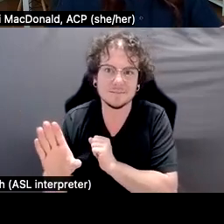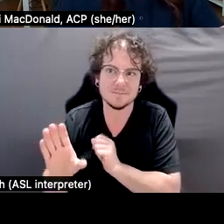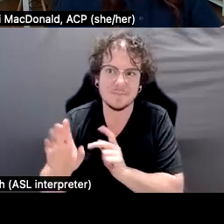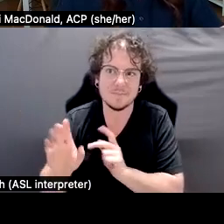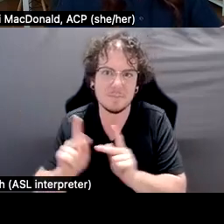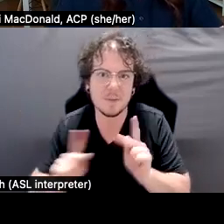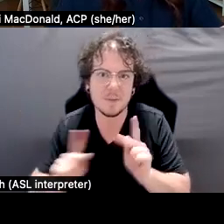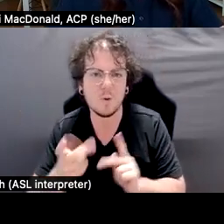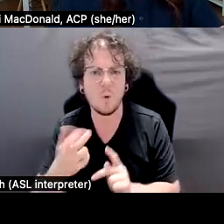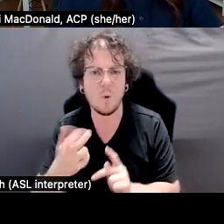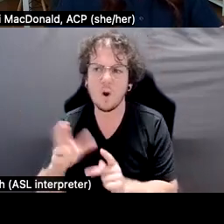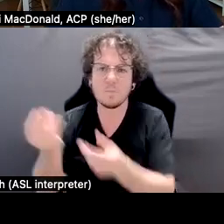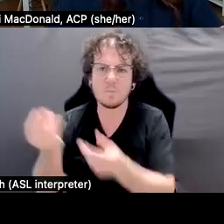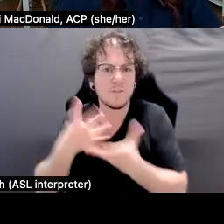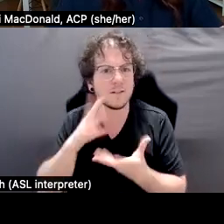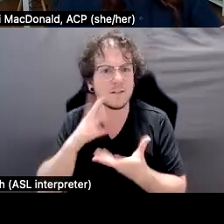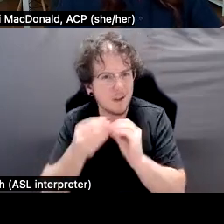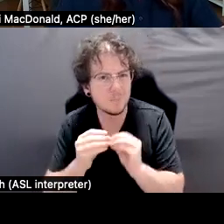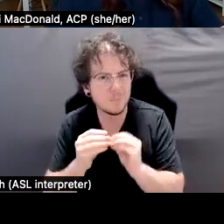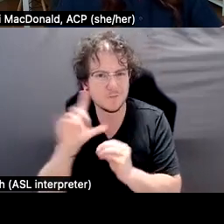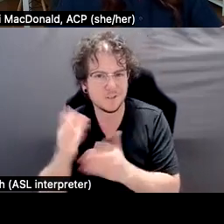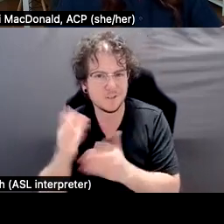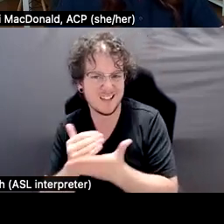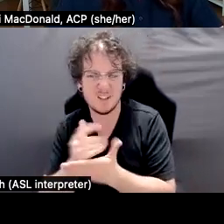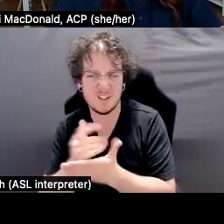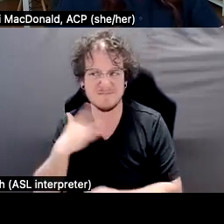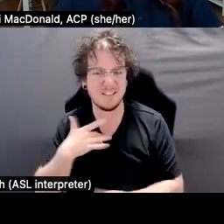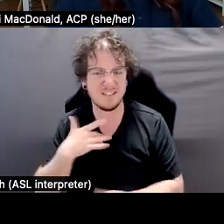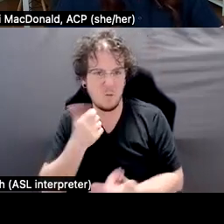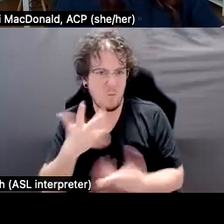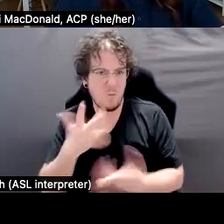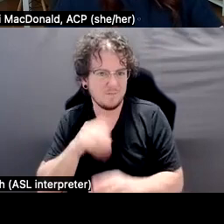So, most of the companies that employed survey respondents are small because most